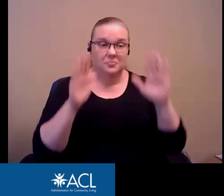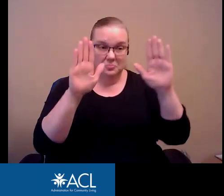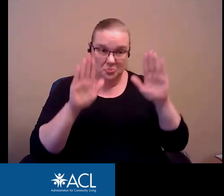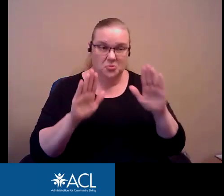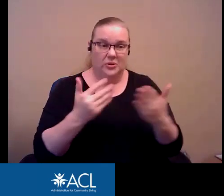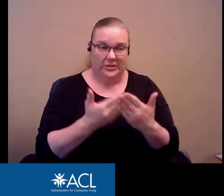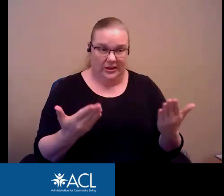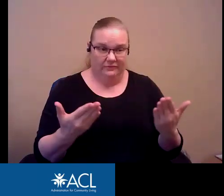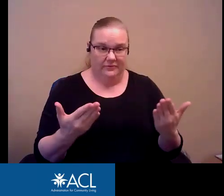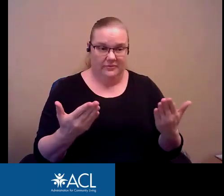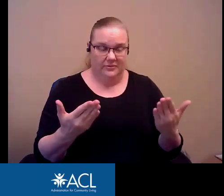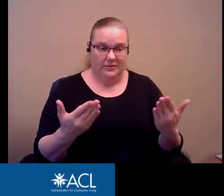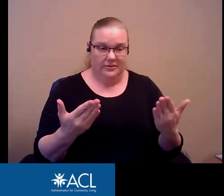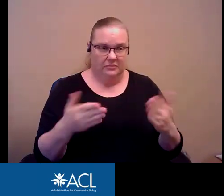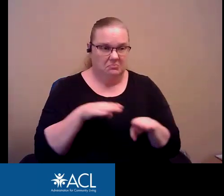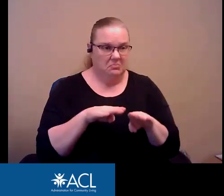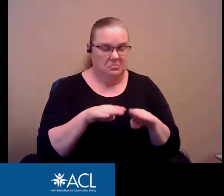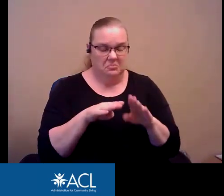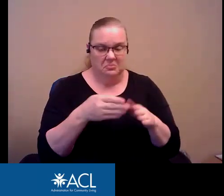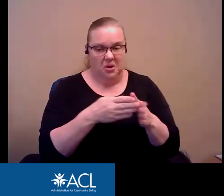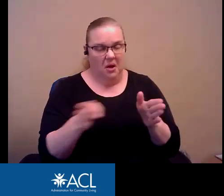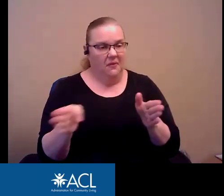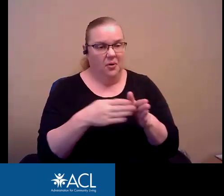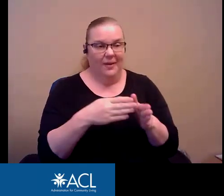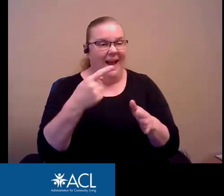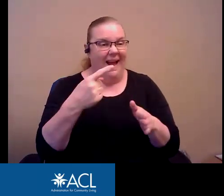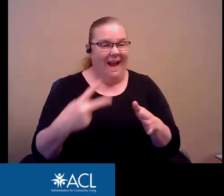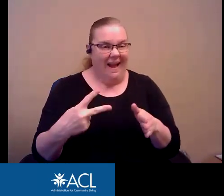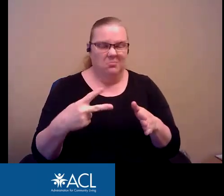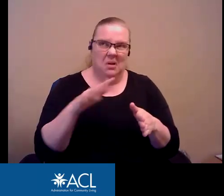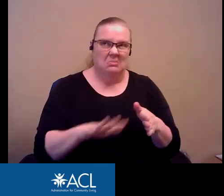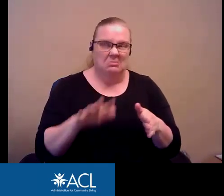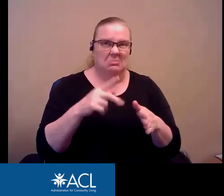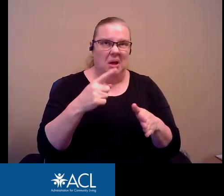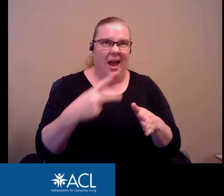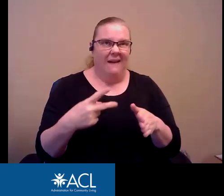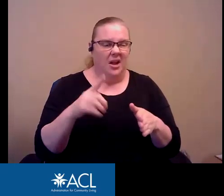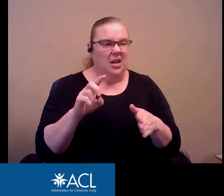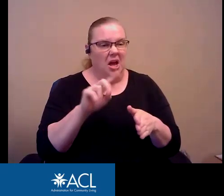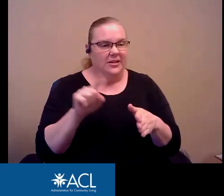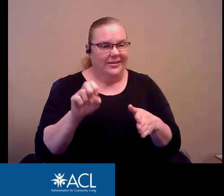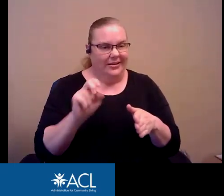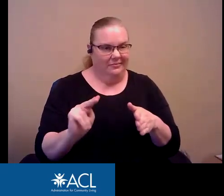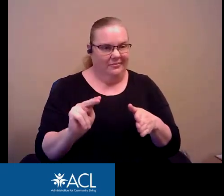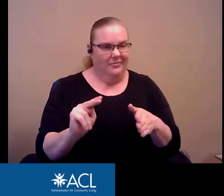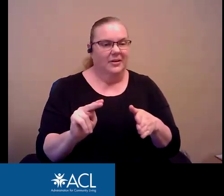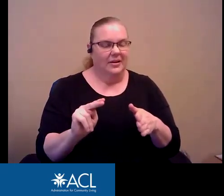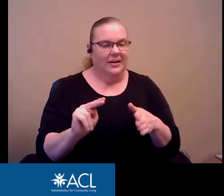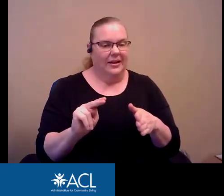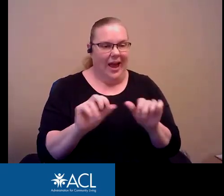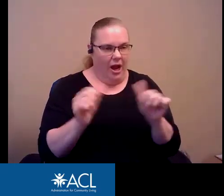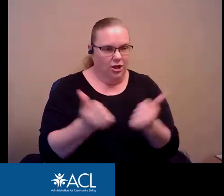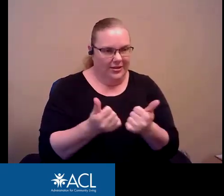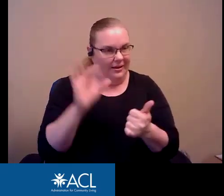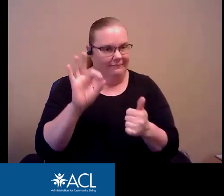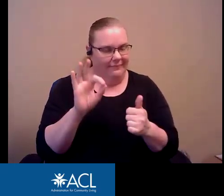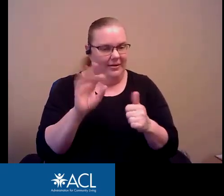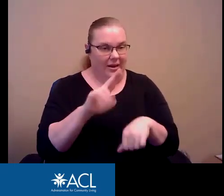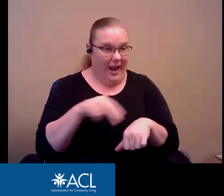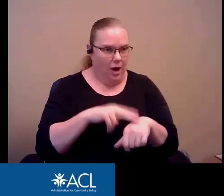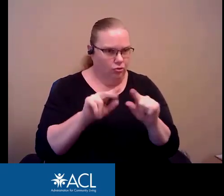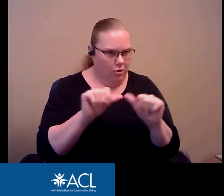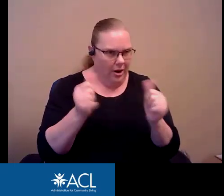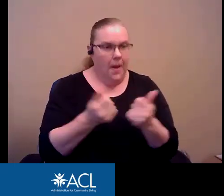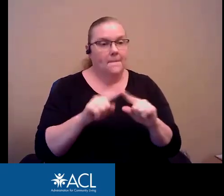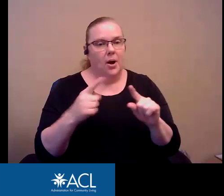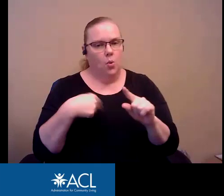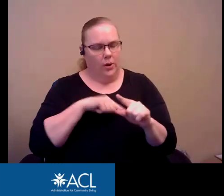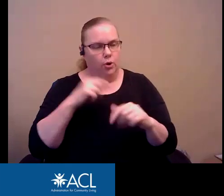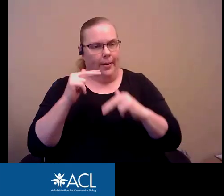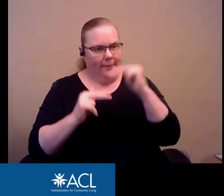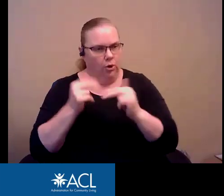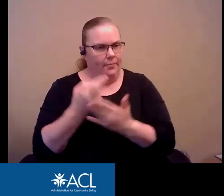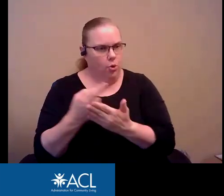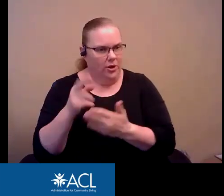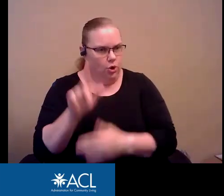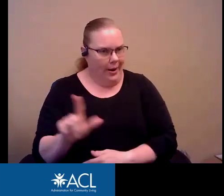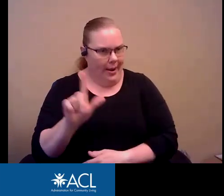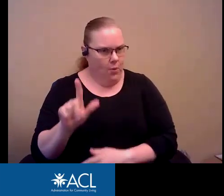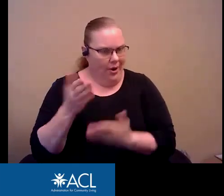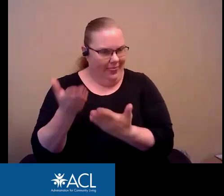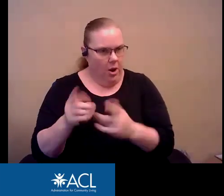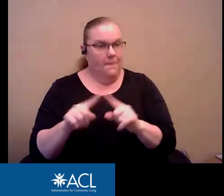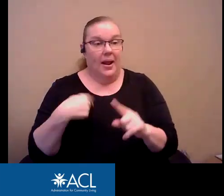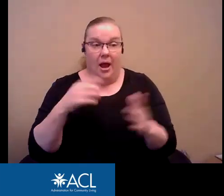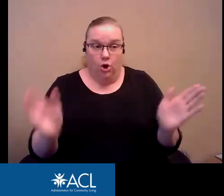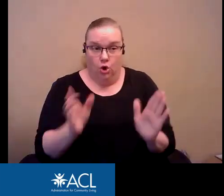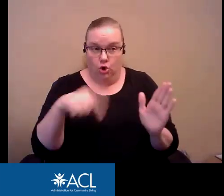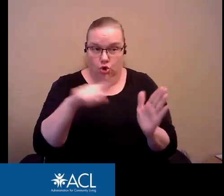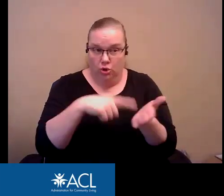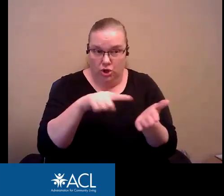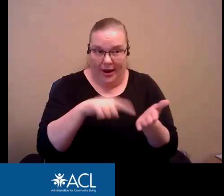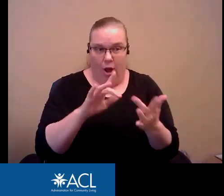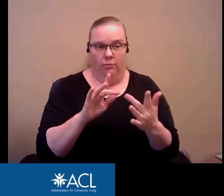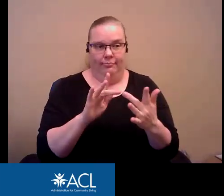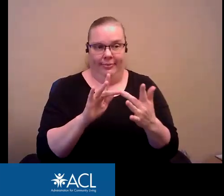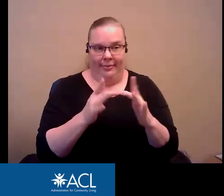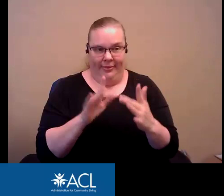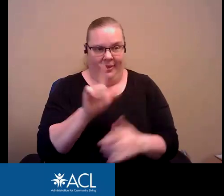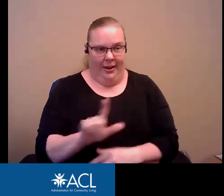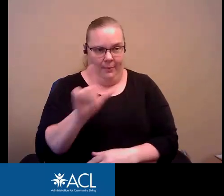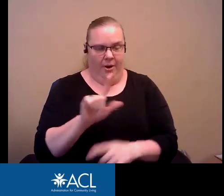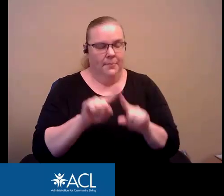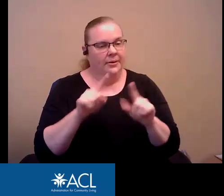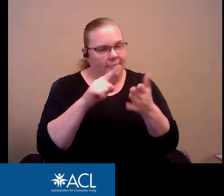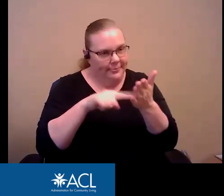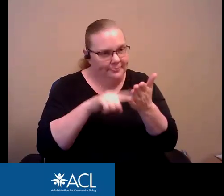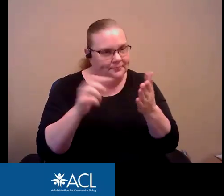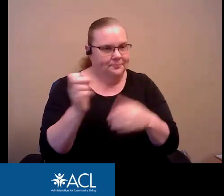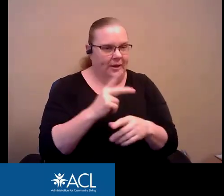half a dozen federal agencies and a number of key outside organizations really organized for you. We're gonna keep building up that resource library. But really encourage you to check that out, too, and keep checking that for more information as we launch new pieces.